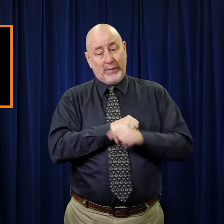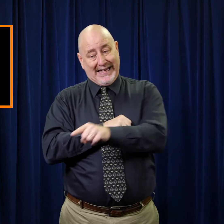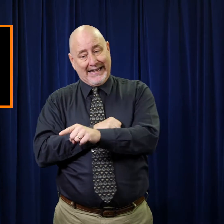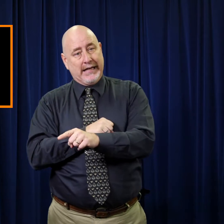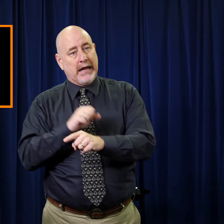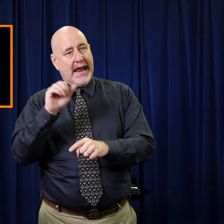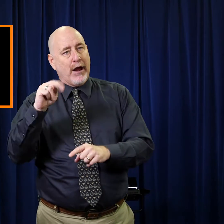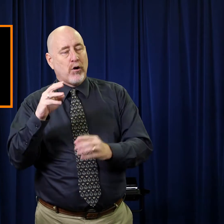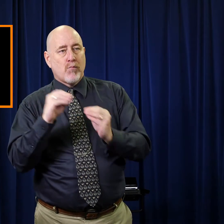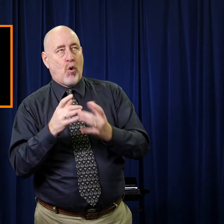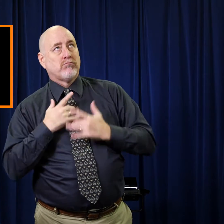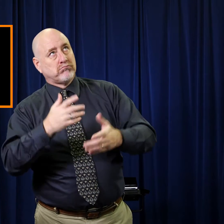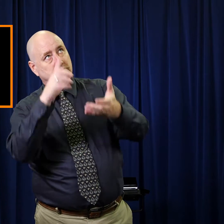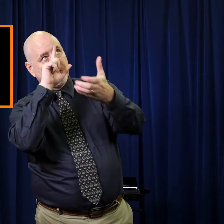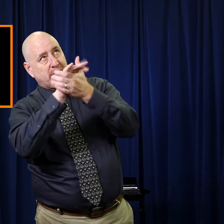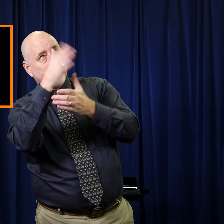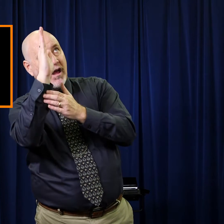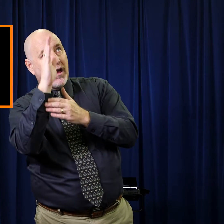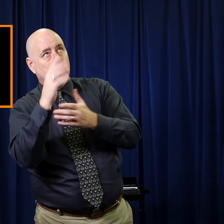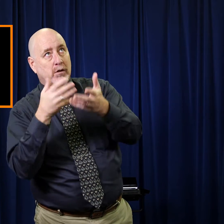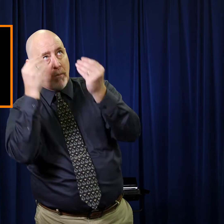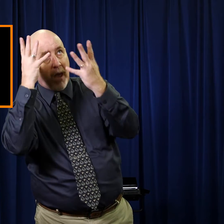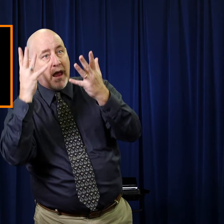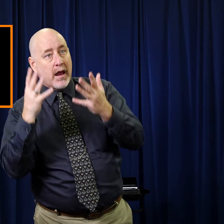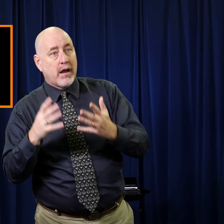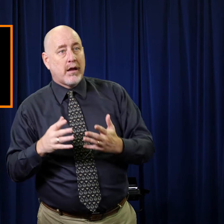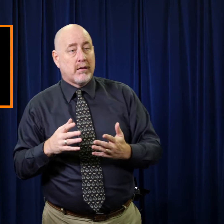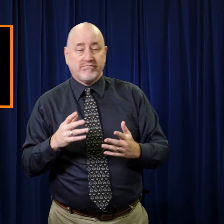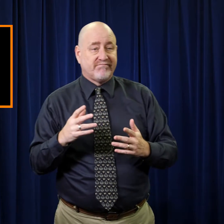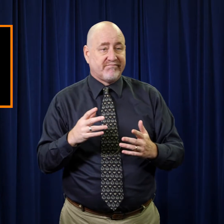would be more apt to obey God, but it isn't that way. Furthermore, if Aaron